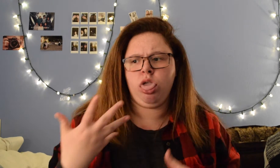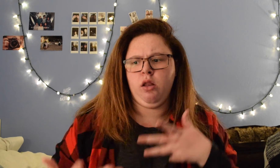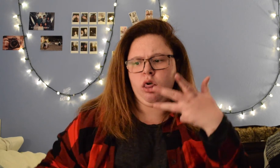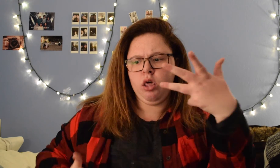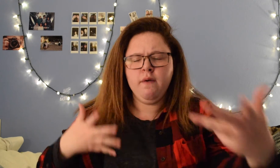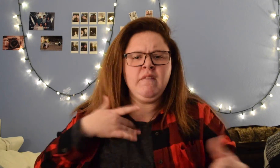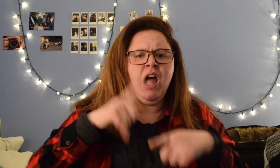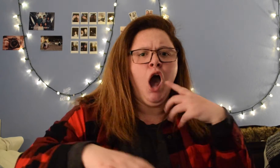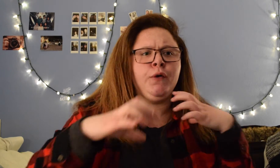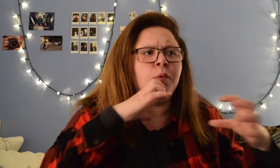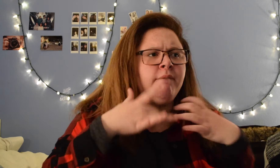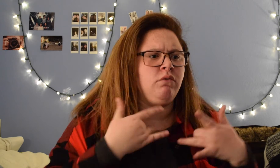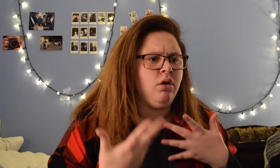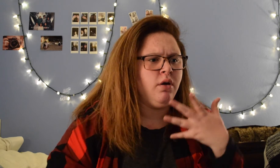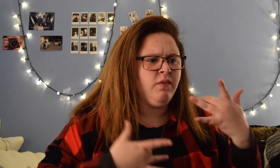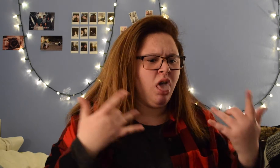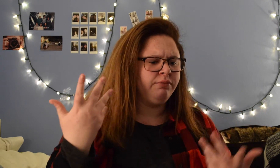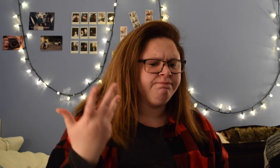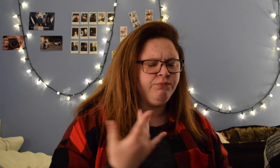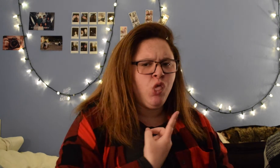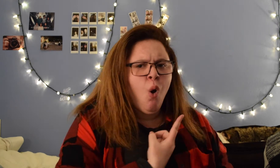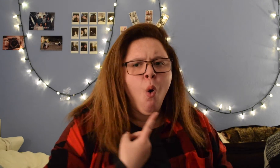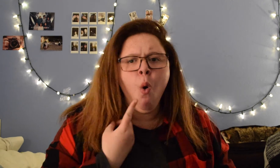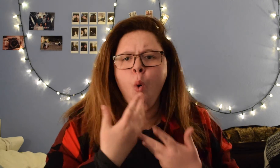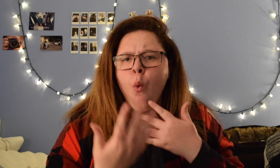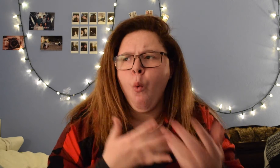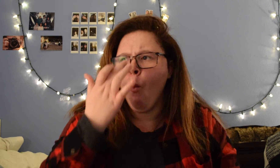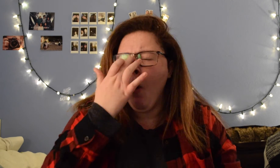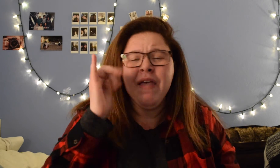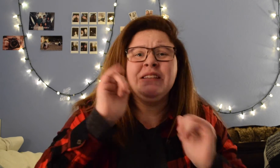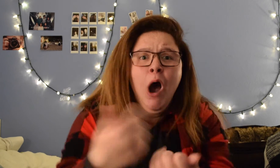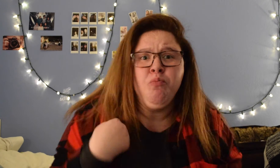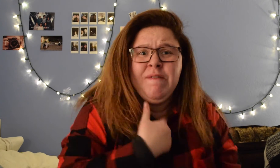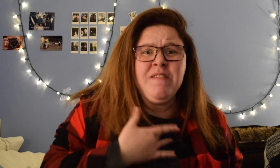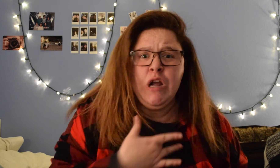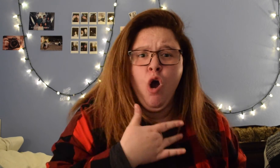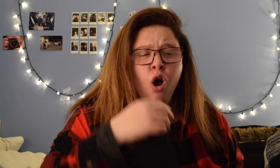You would feel overwhelmed. You feel like you can't communicate and feel lost This is how we really feel!